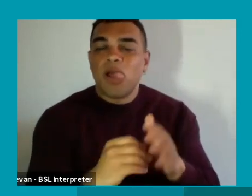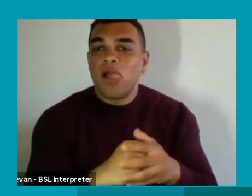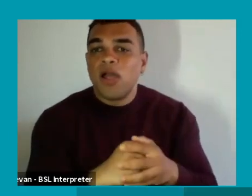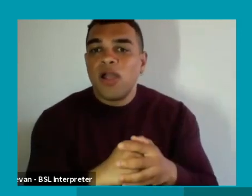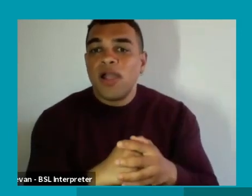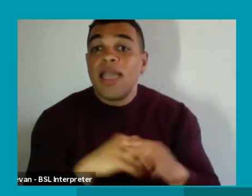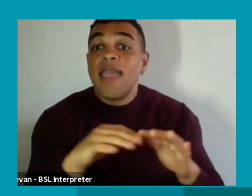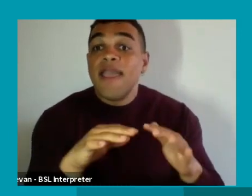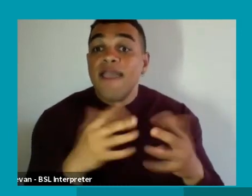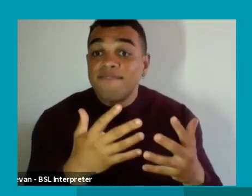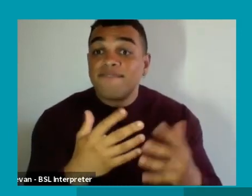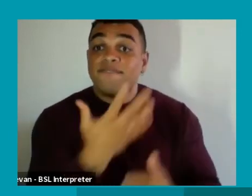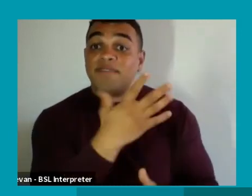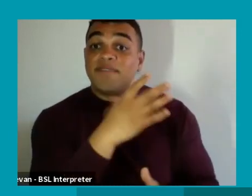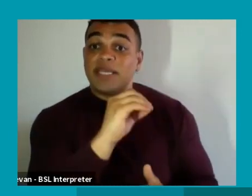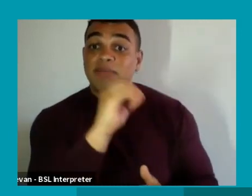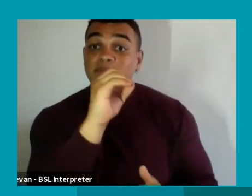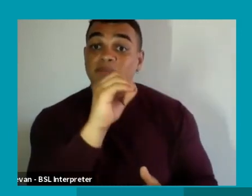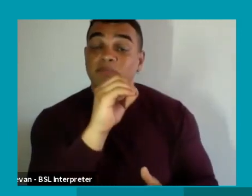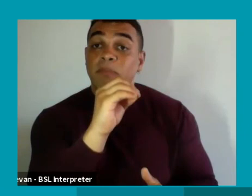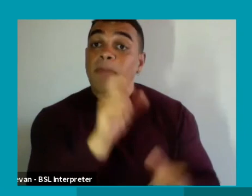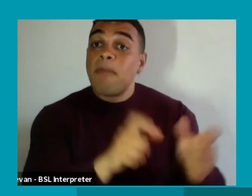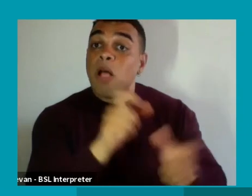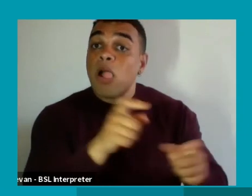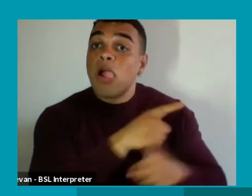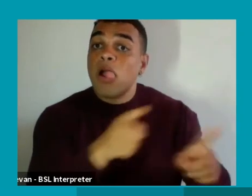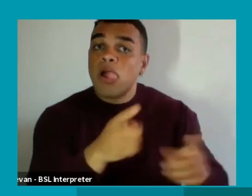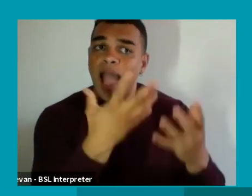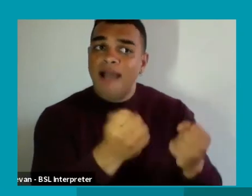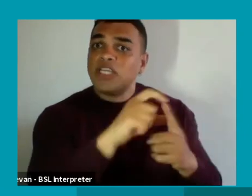people all meet the minimum criteria. In theory, you have to interview them all,